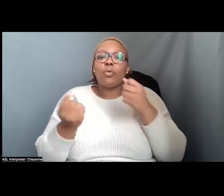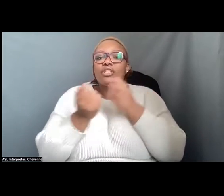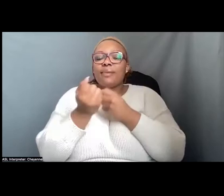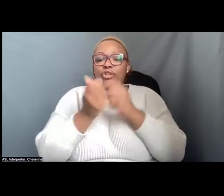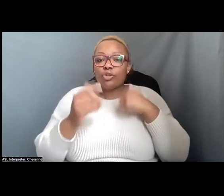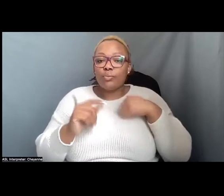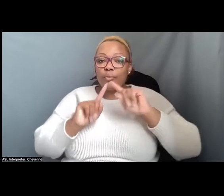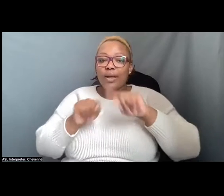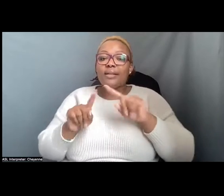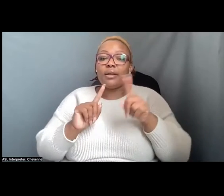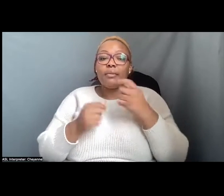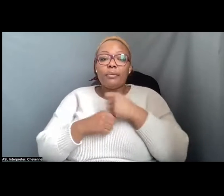answer.